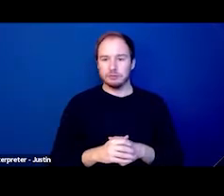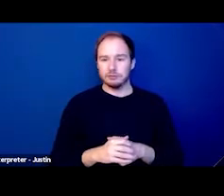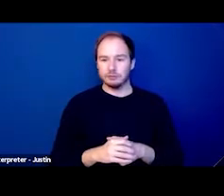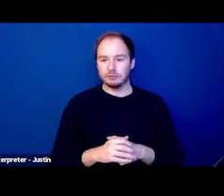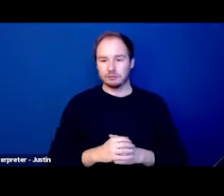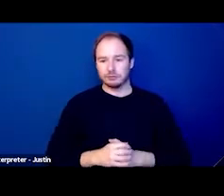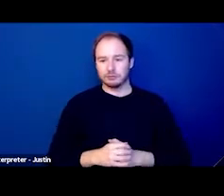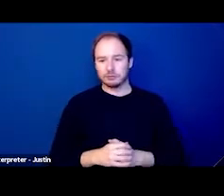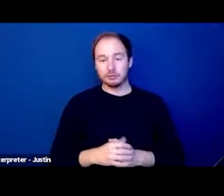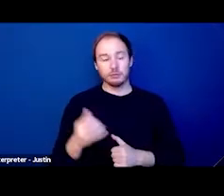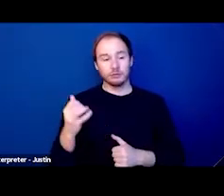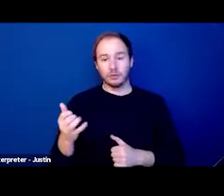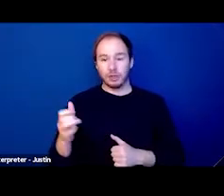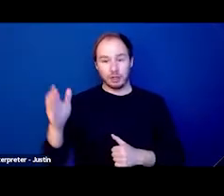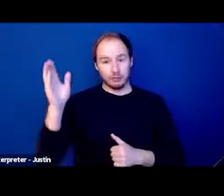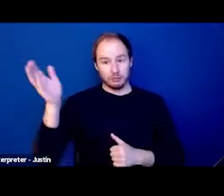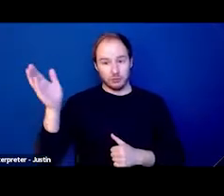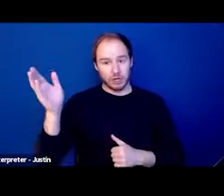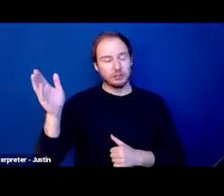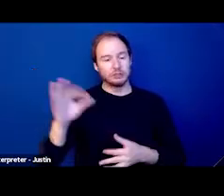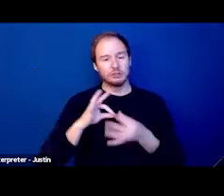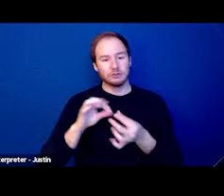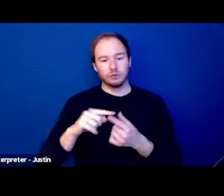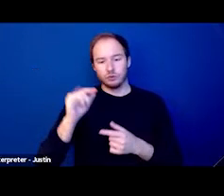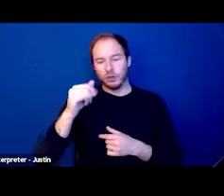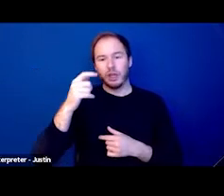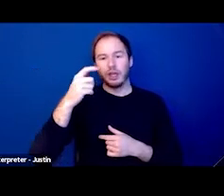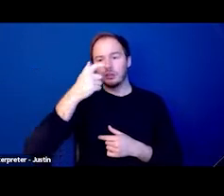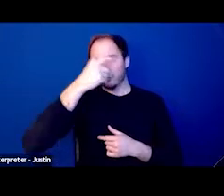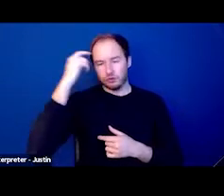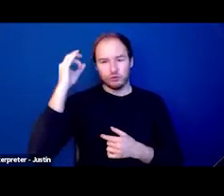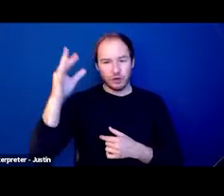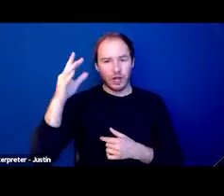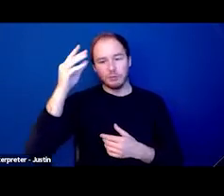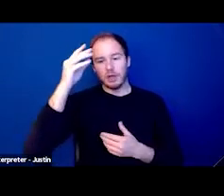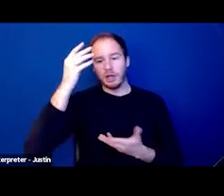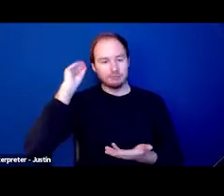So today's presentation is part of the trauma informed outreach and engagement learning community